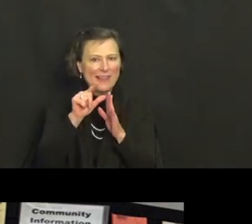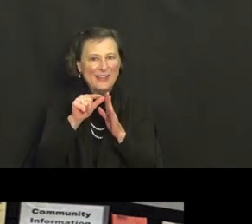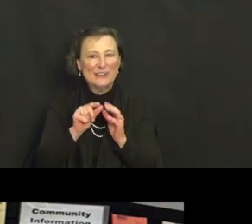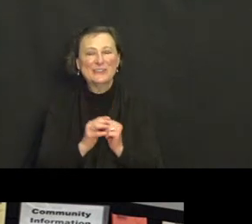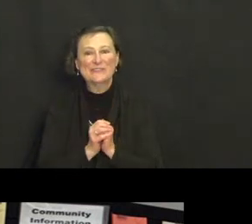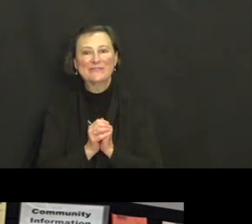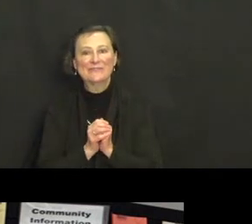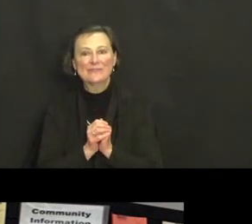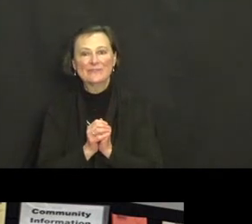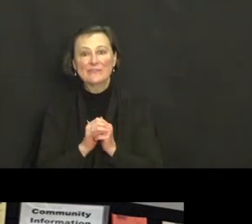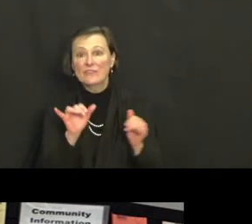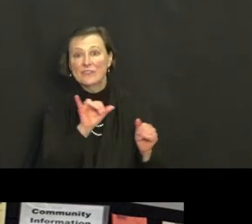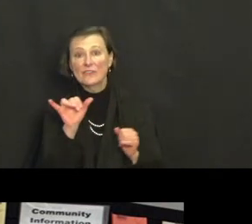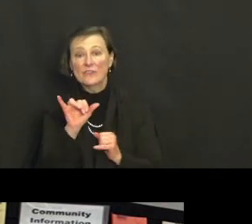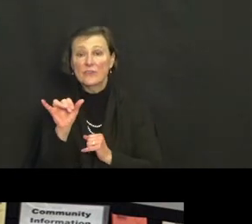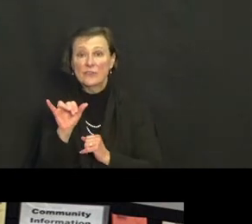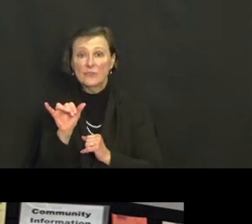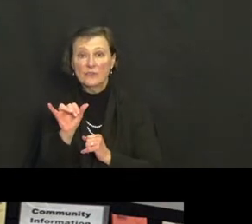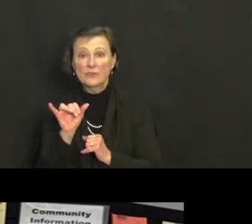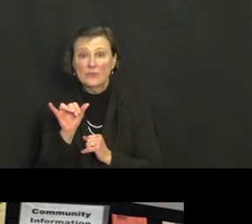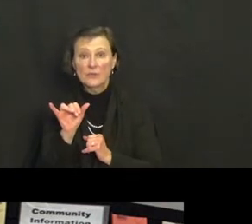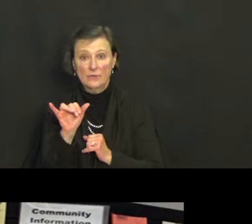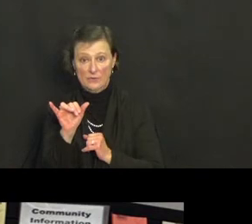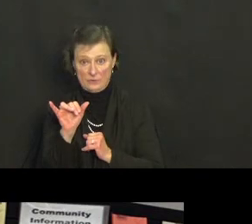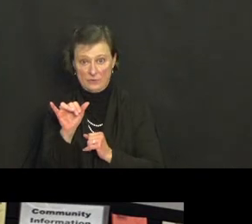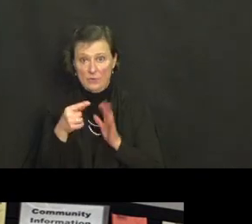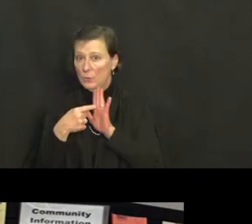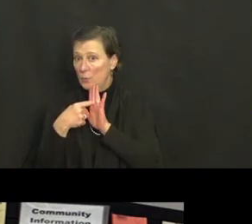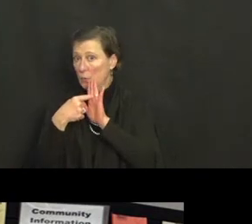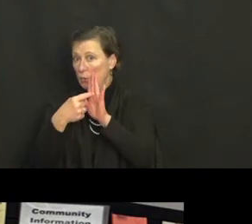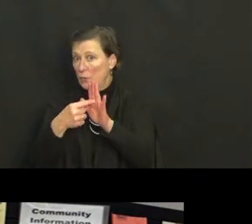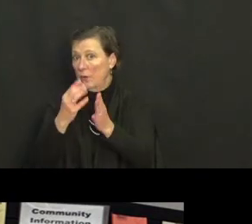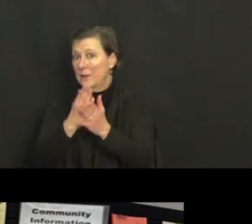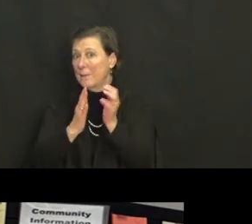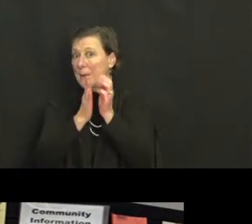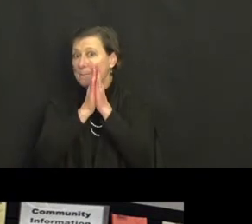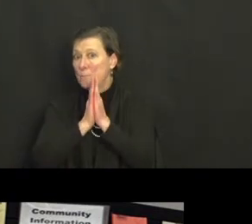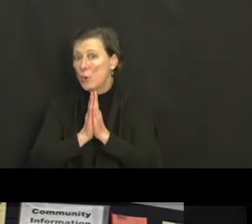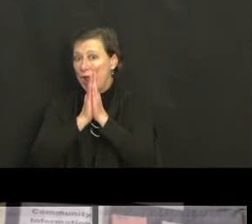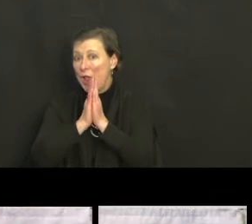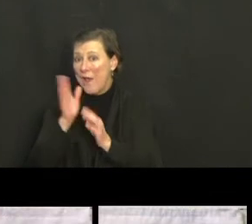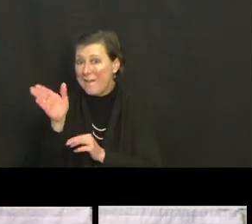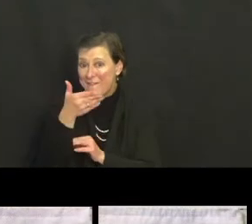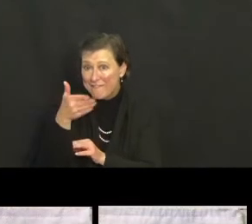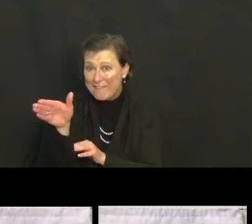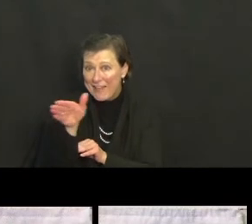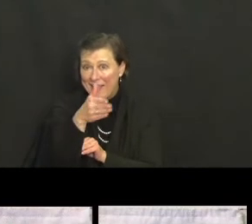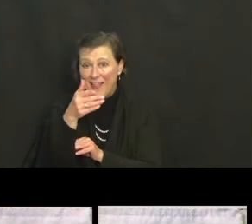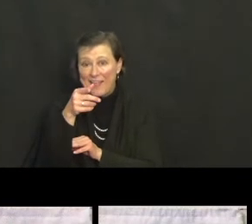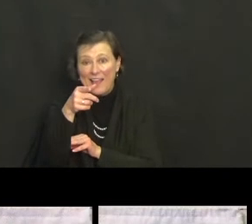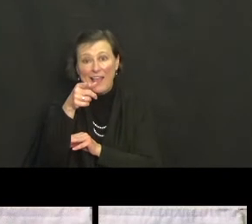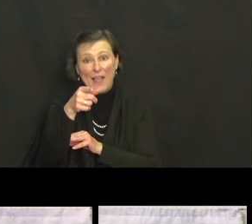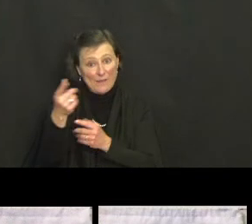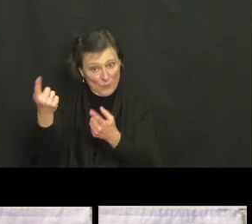Also wanted to show you some prayer flags. Have you come by to make your prayer flag, yet?